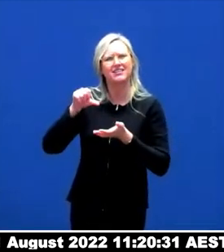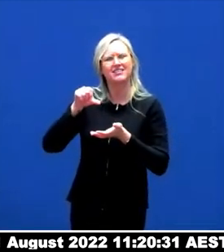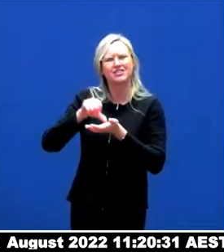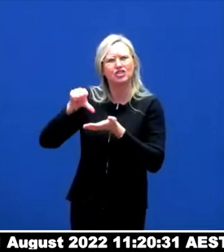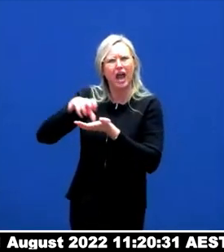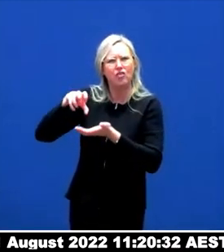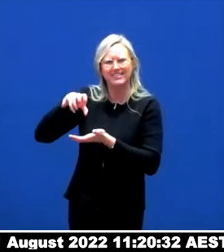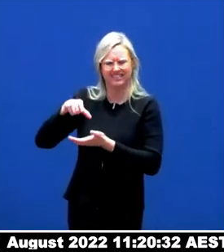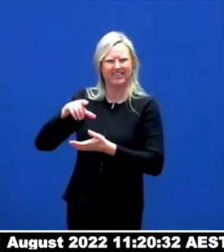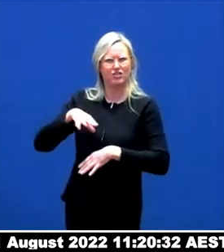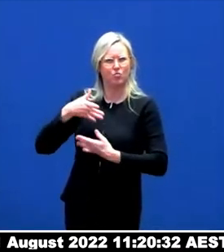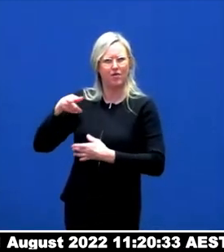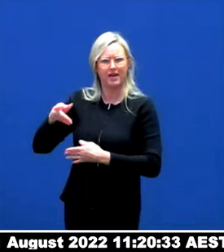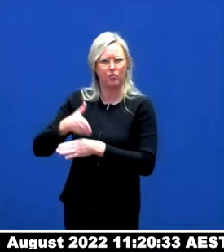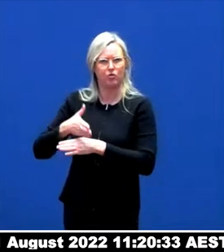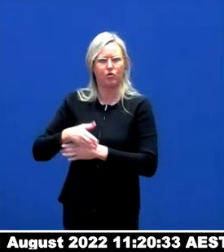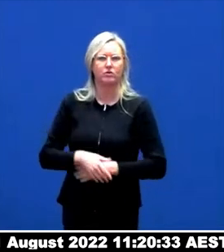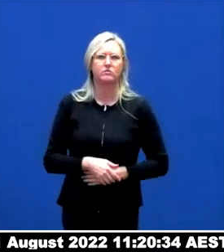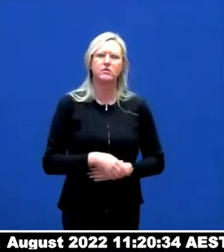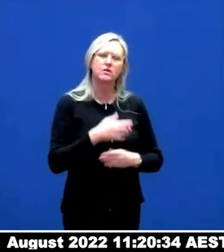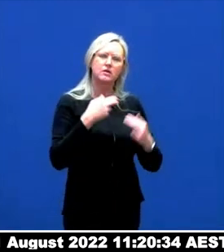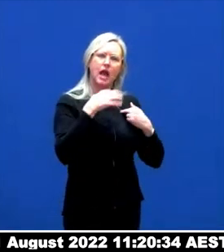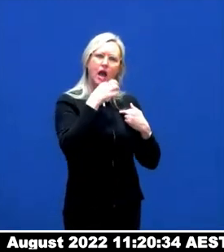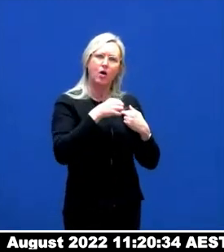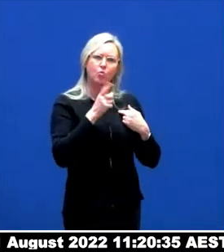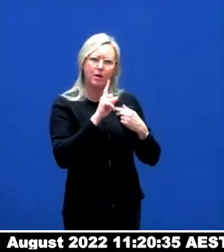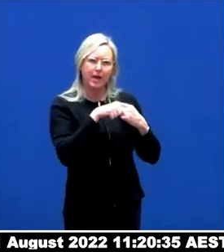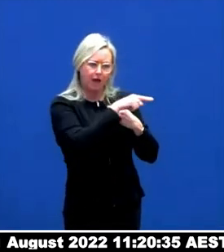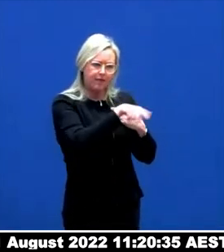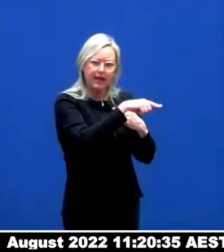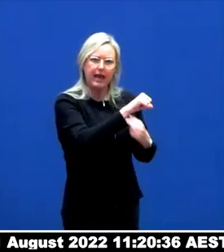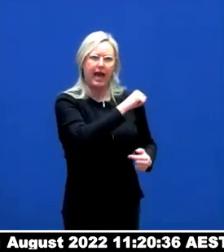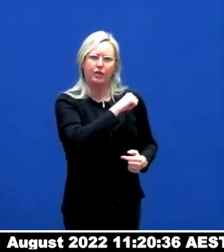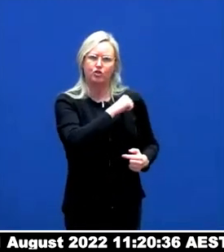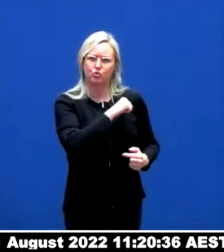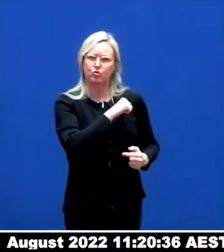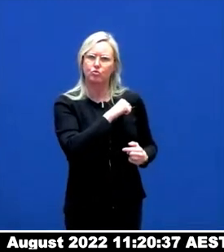Can I ask you about the attitudes towards people with disability? Attitudes? MS EASTMAN: Have you thought about that?